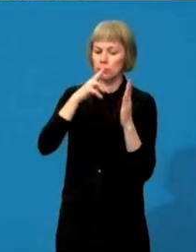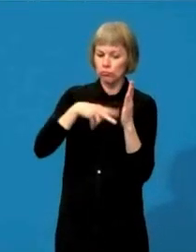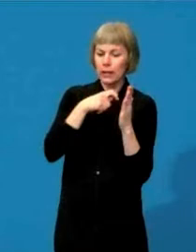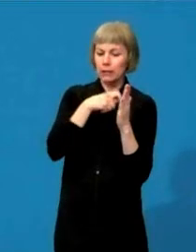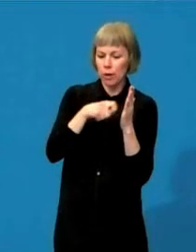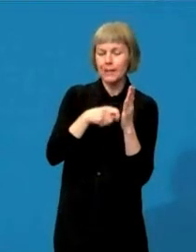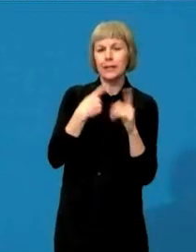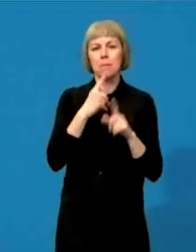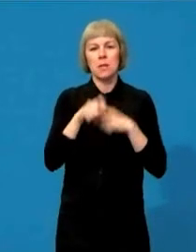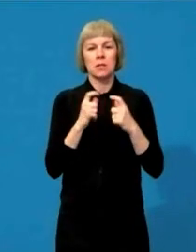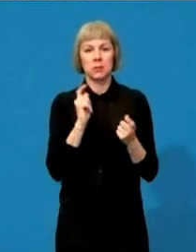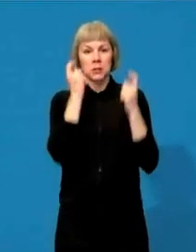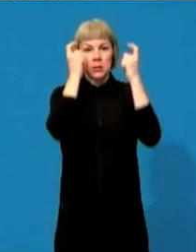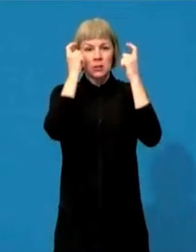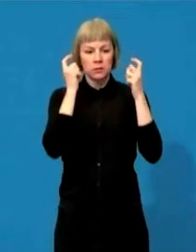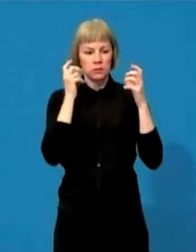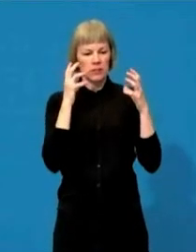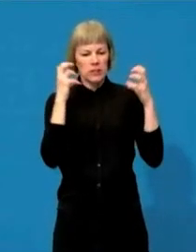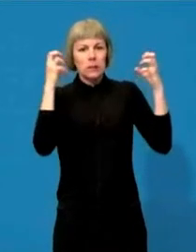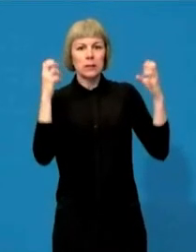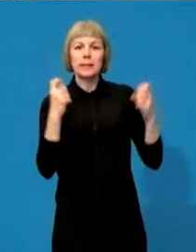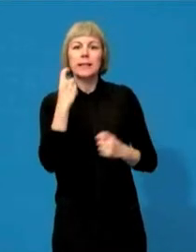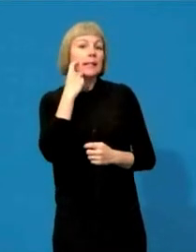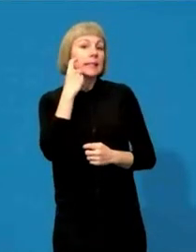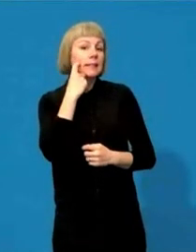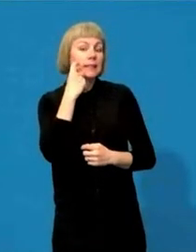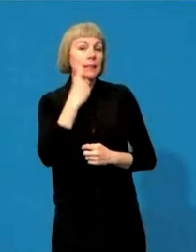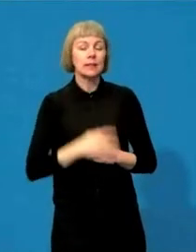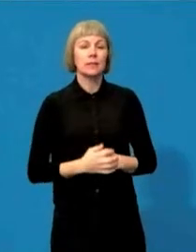faced with things that are not - you know, not easy to solve.